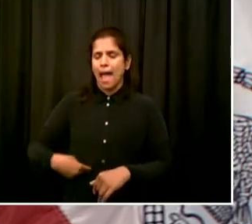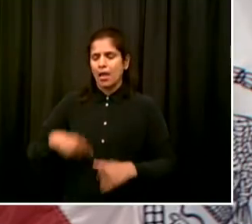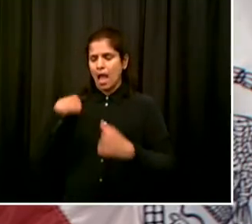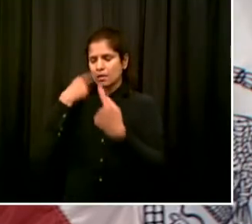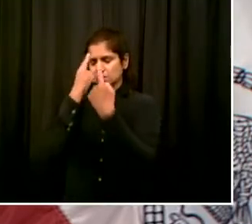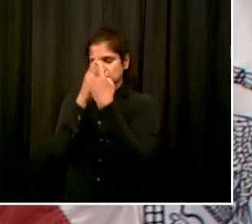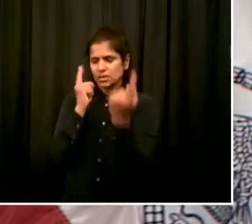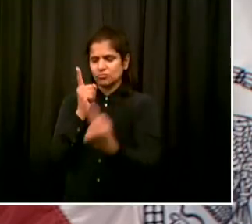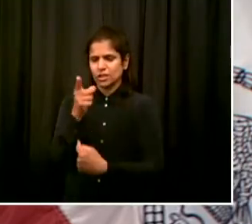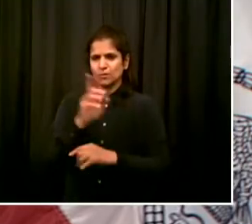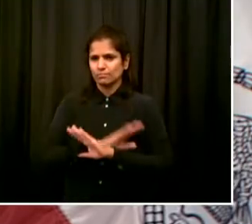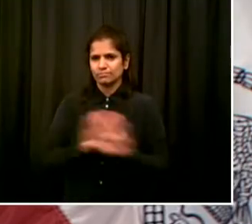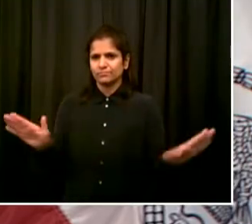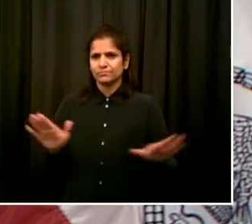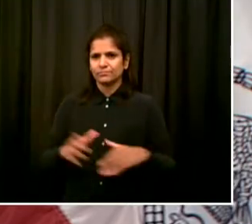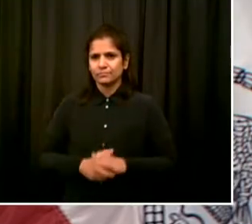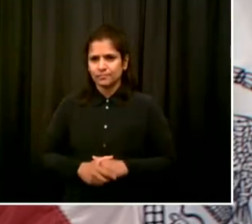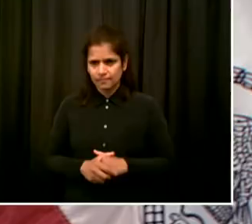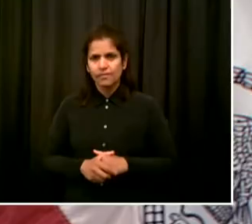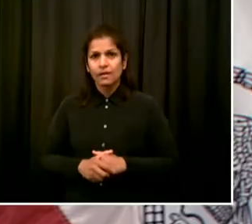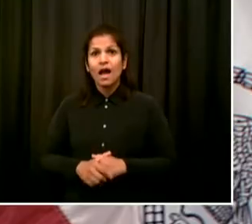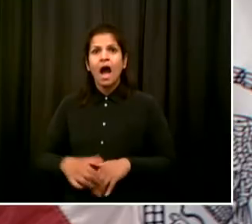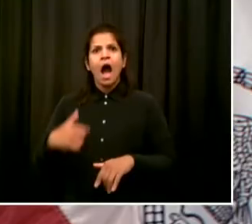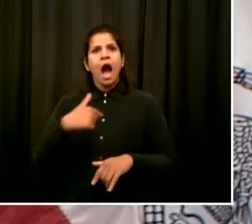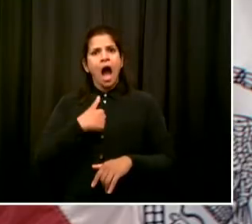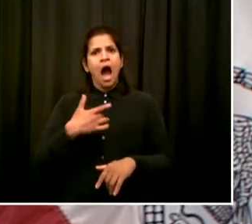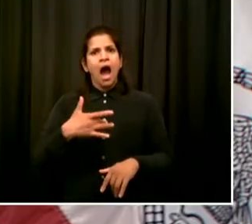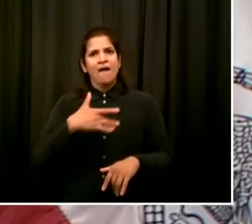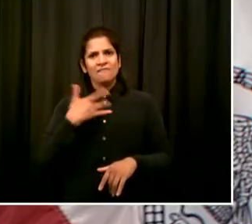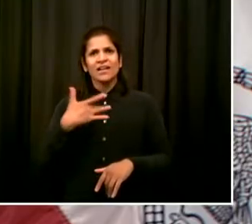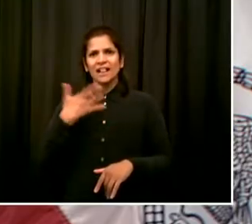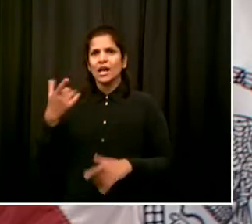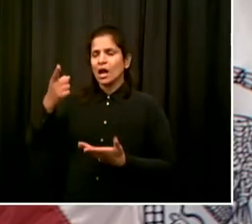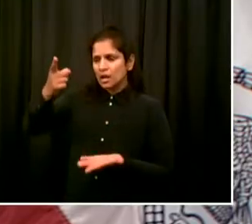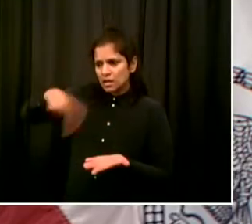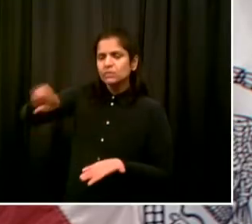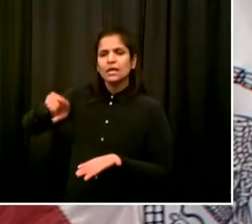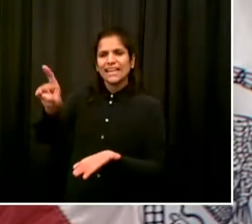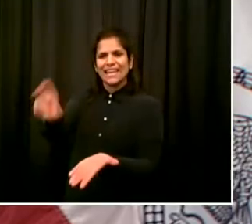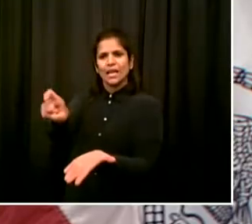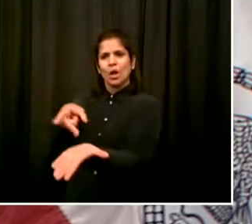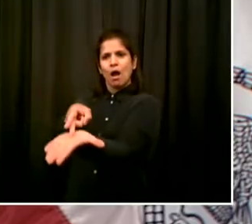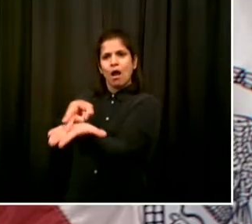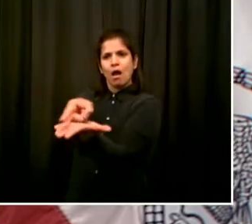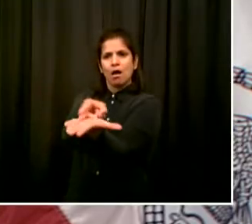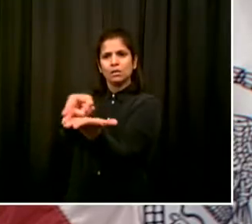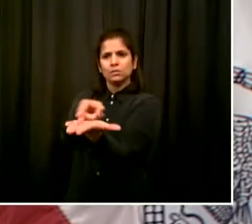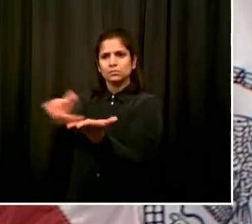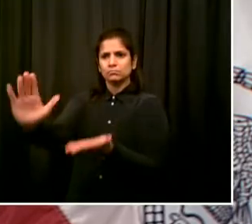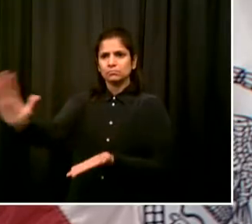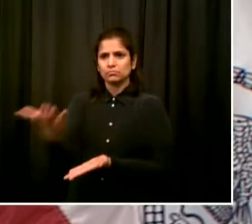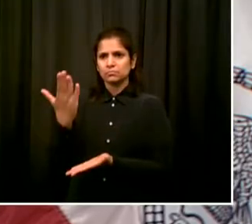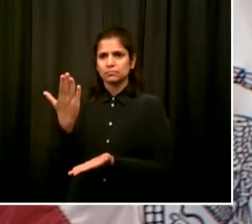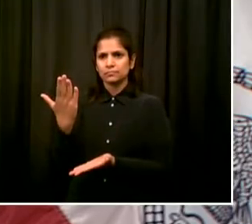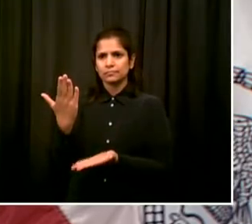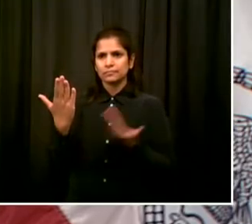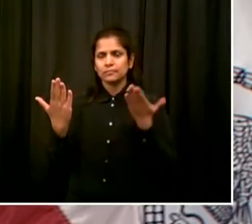TN HEIS THE TRUTH AND STILL IS THE TRU. TH SECOND, THIS IS THE REAL THING AND IT IS ABUNDANTLY CLEAR